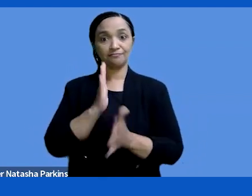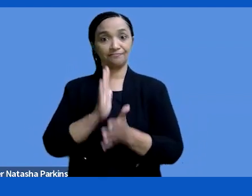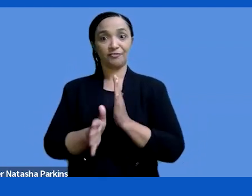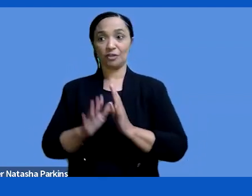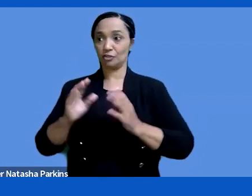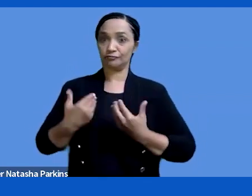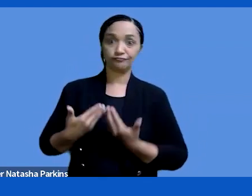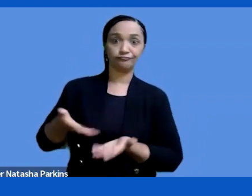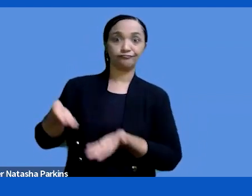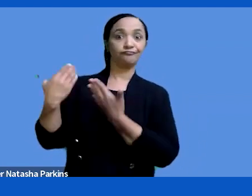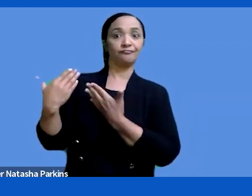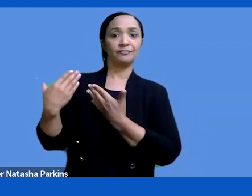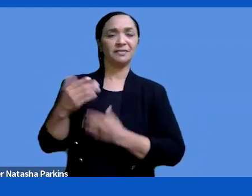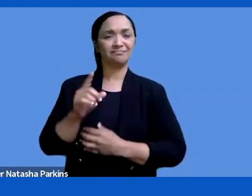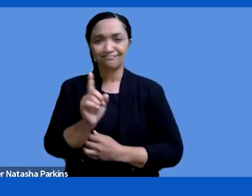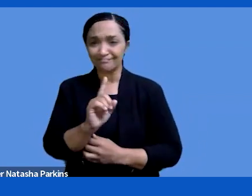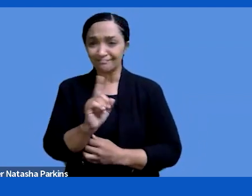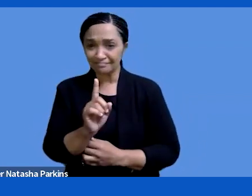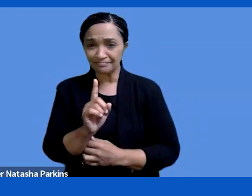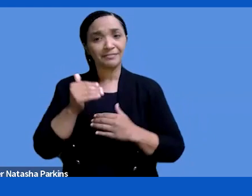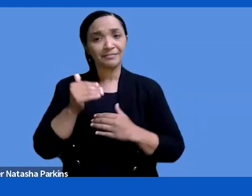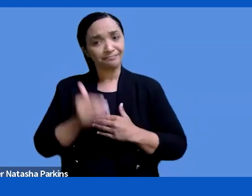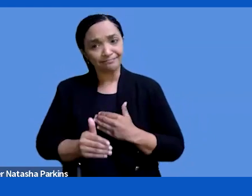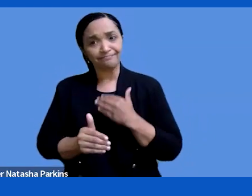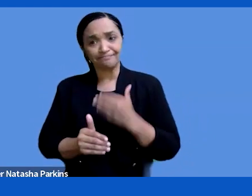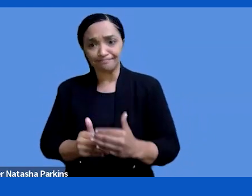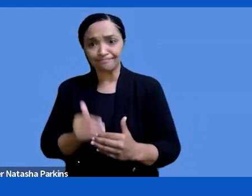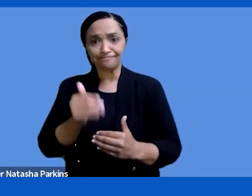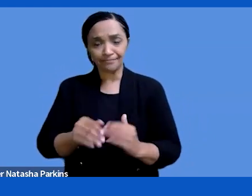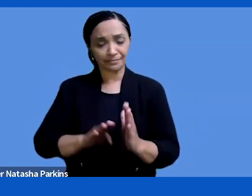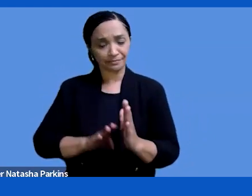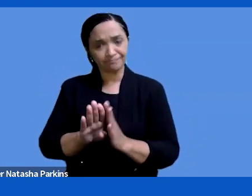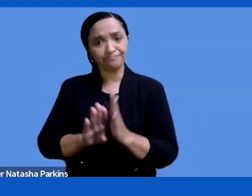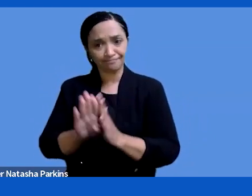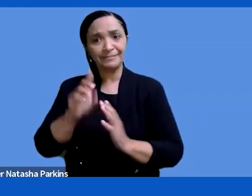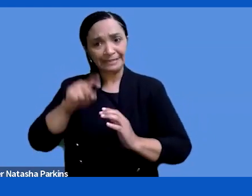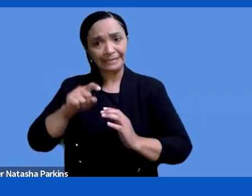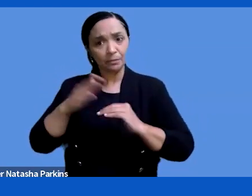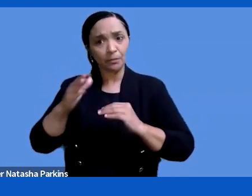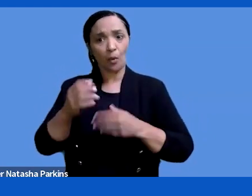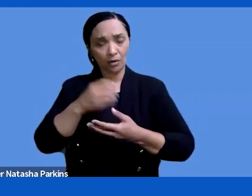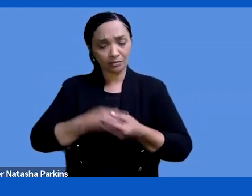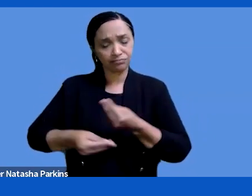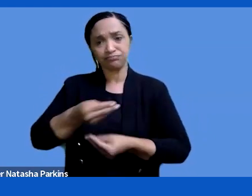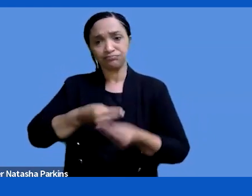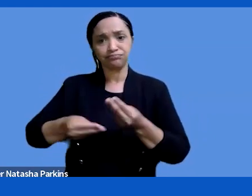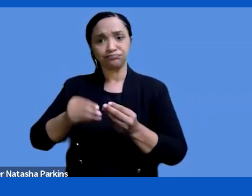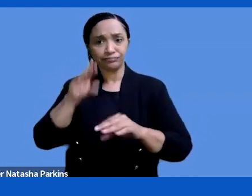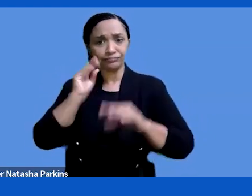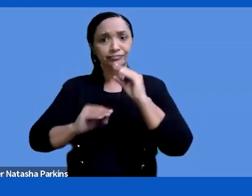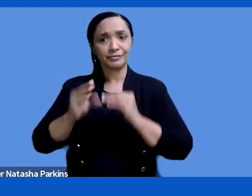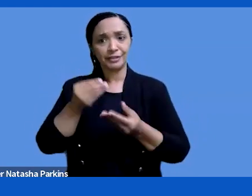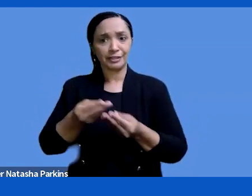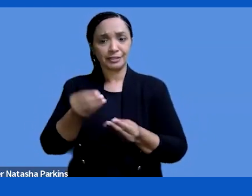Something that was seen a lot in the workshops yesterday. What we noticed that is also showing